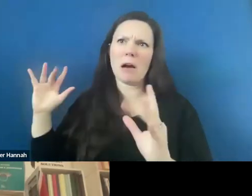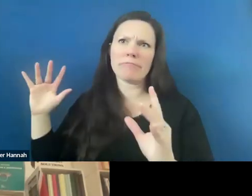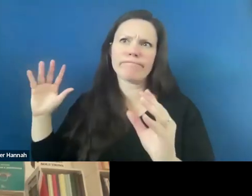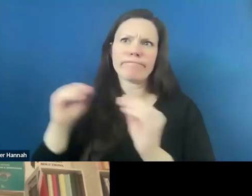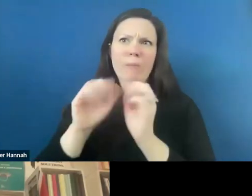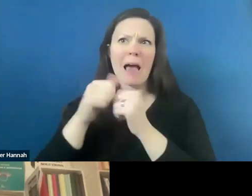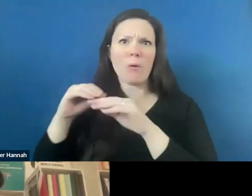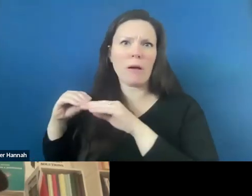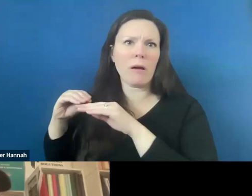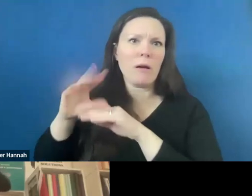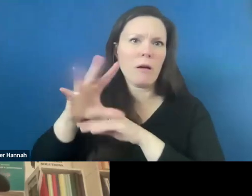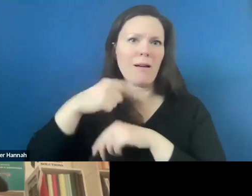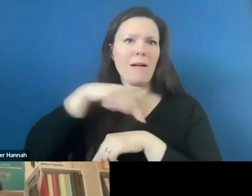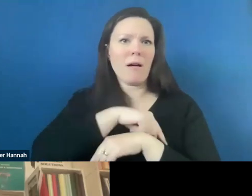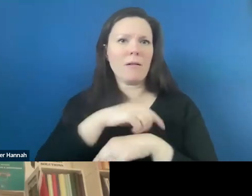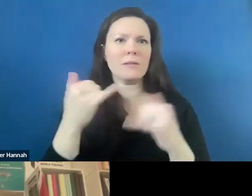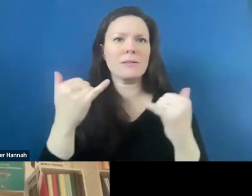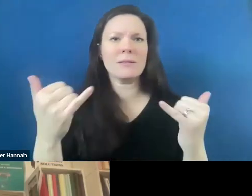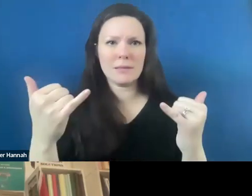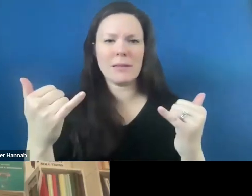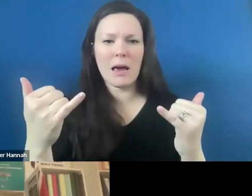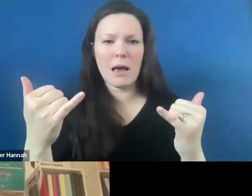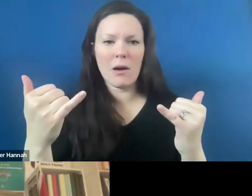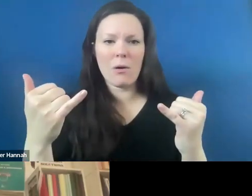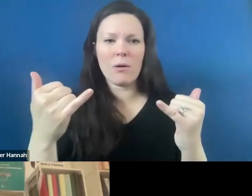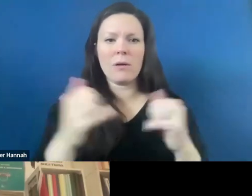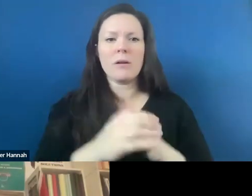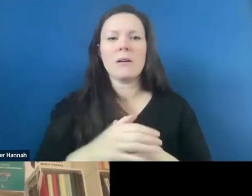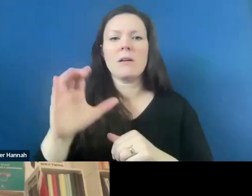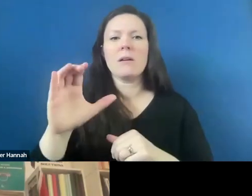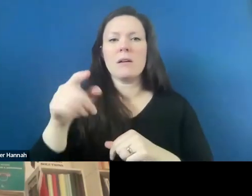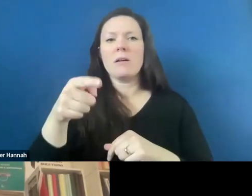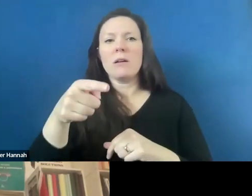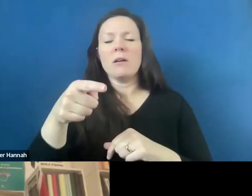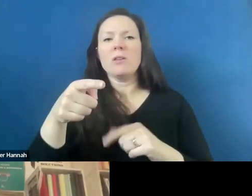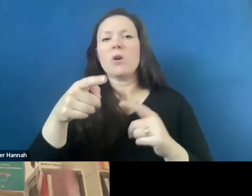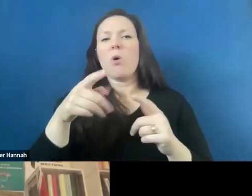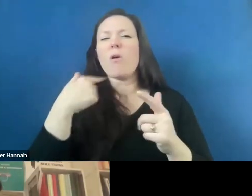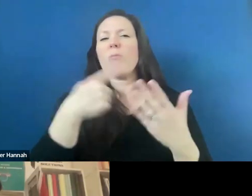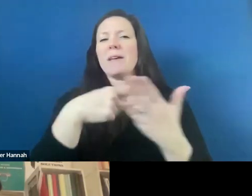And "Capitalocene" is a term which sets itself apart from the one that is commonly used, the Anthropocene, which